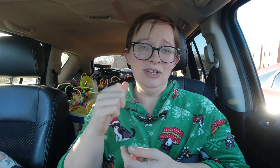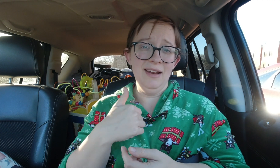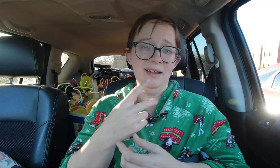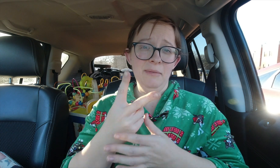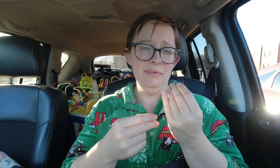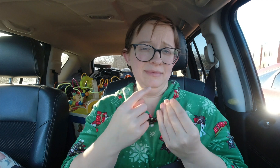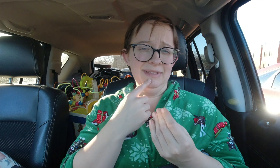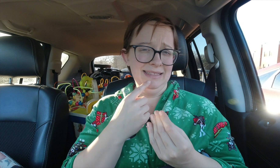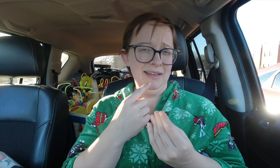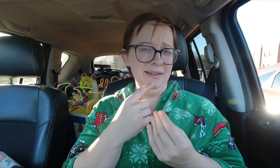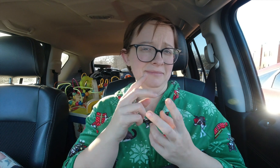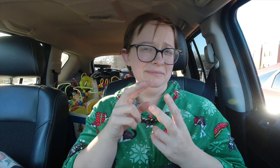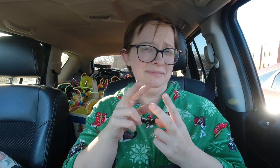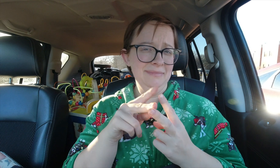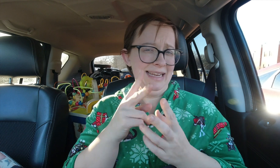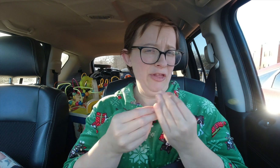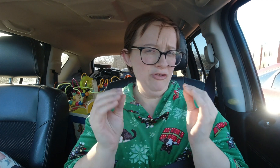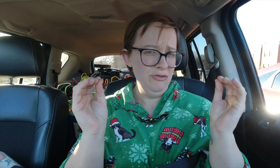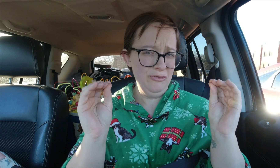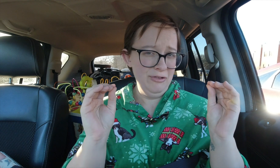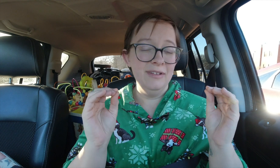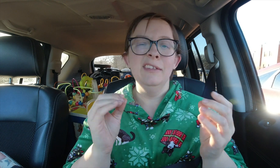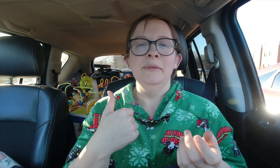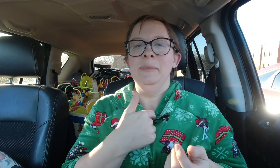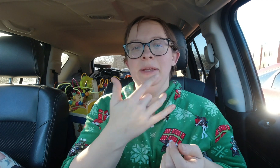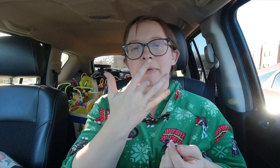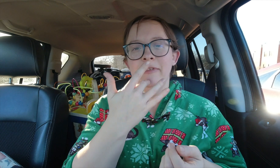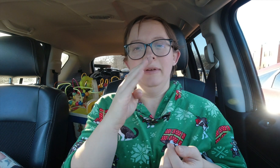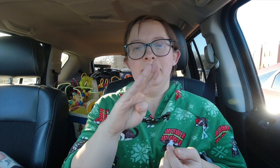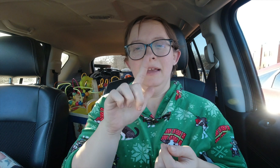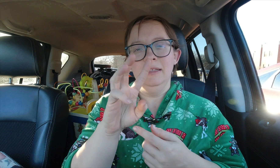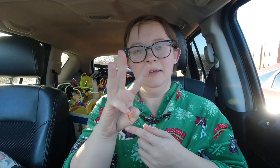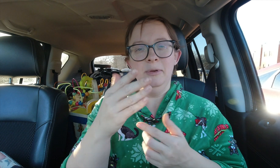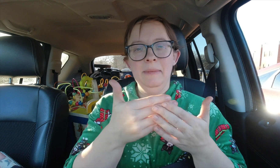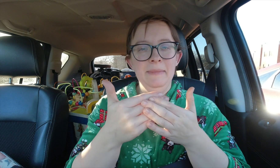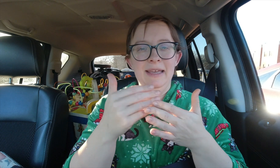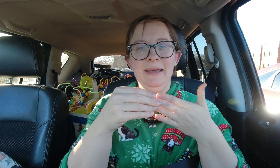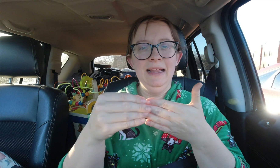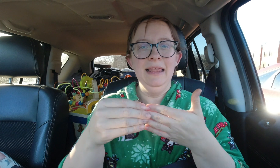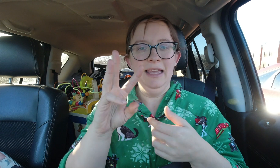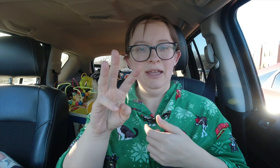Um Jenna and I both just said neither. We prefer to do baby led weaning